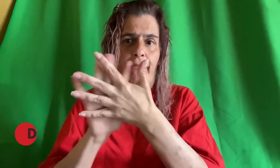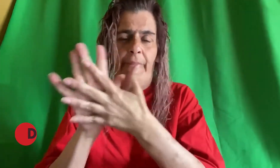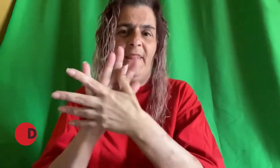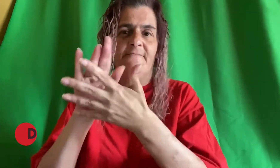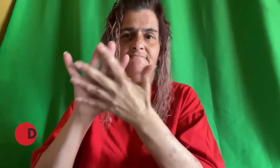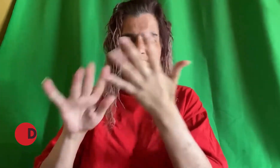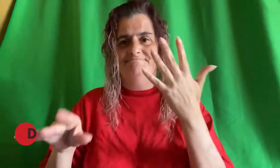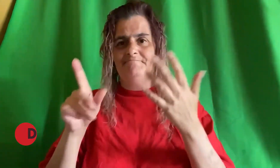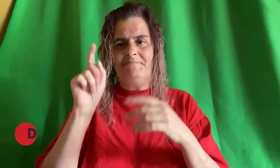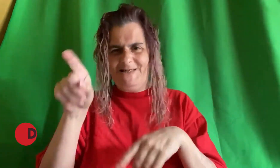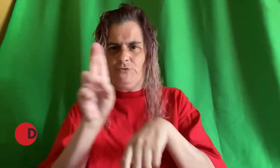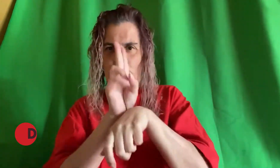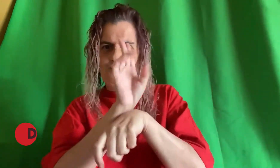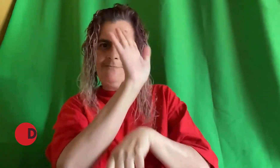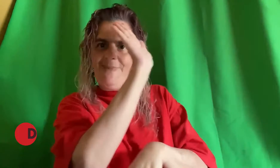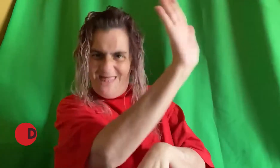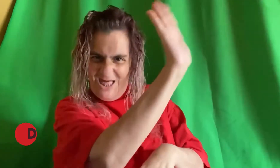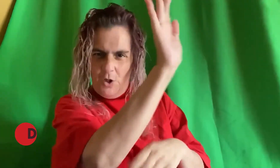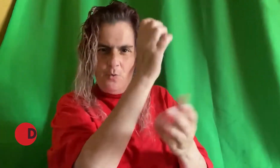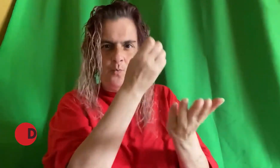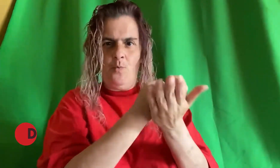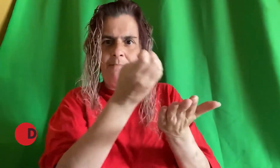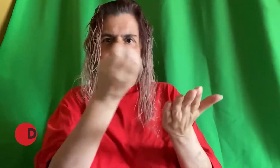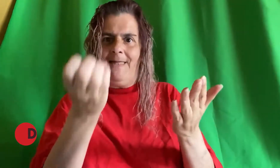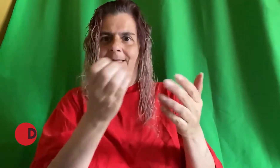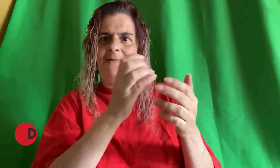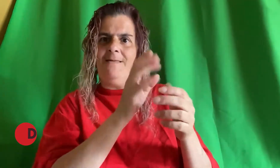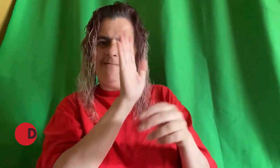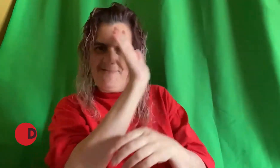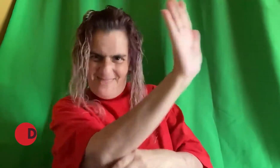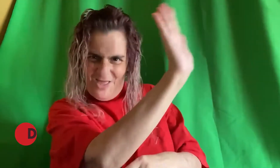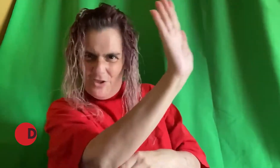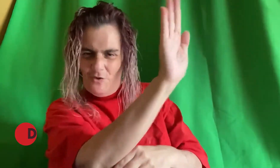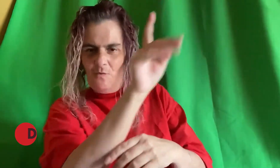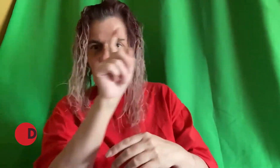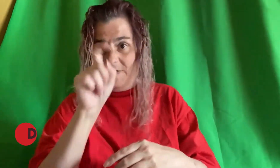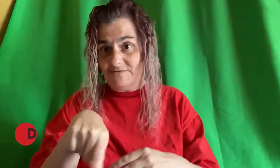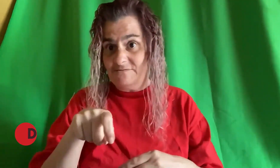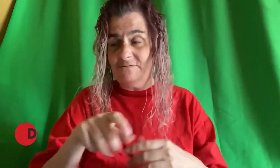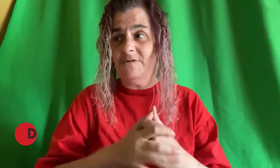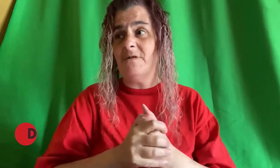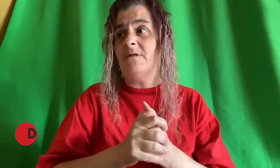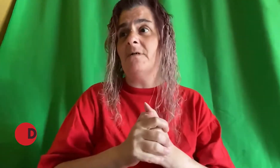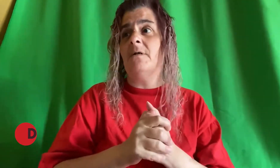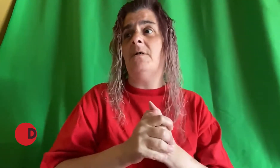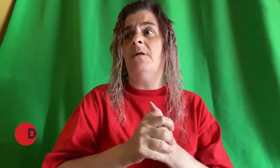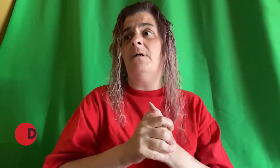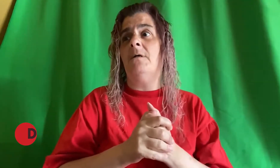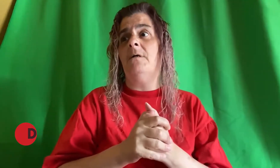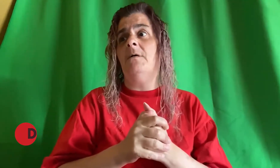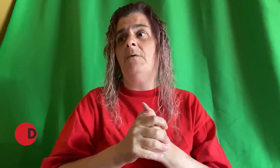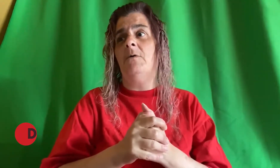requiring use of their equipment which can be a barrier.